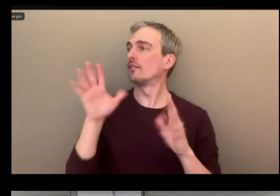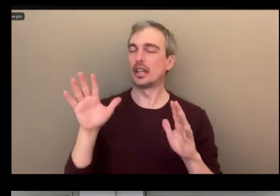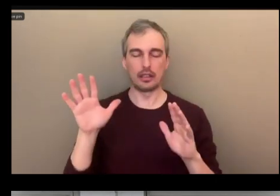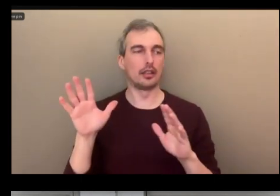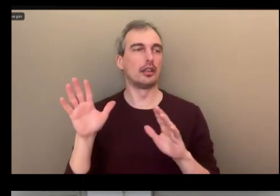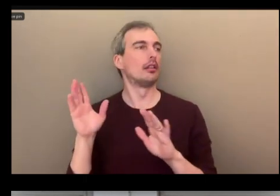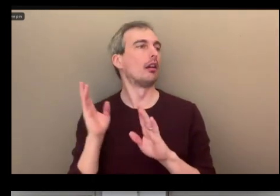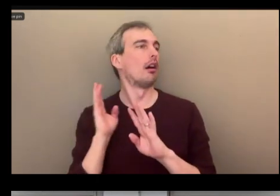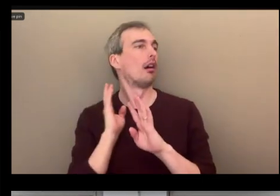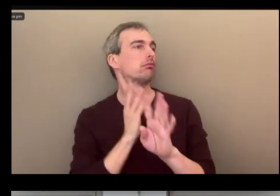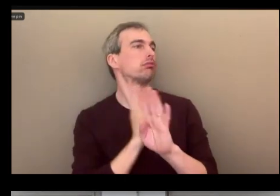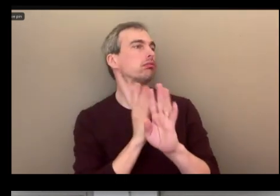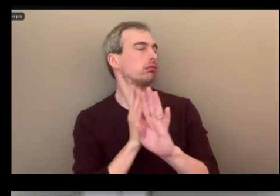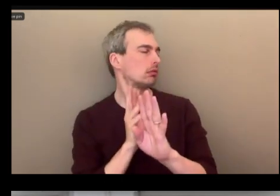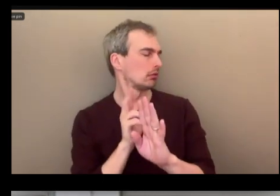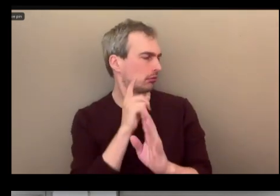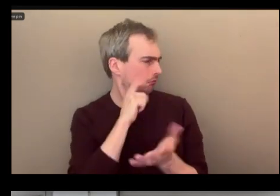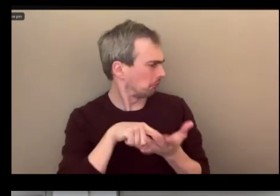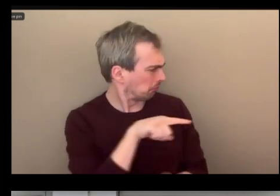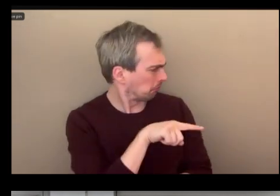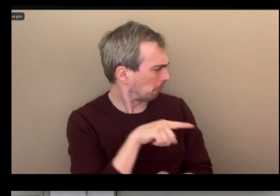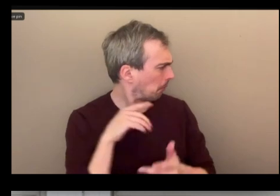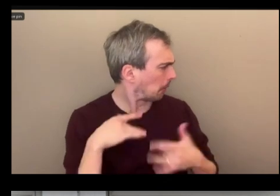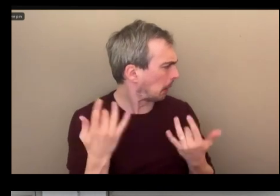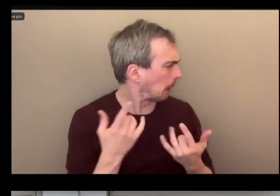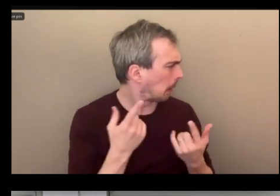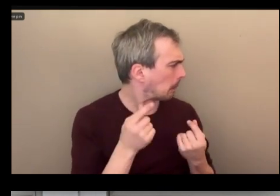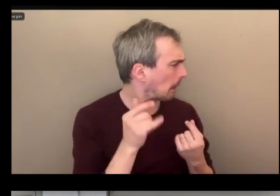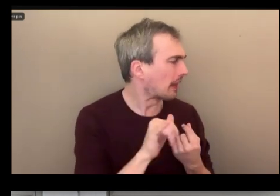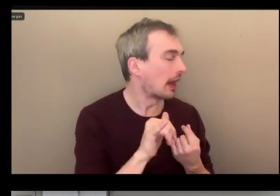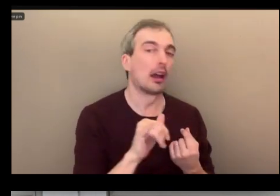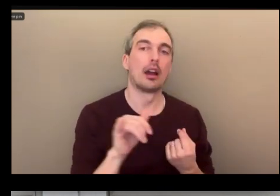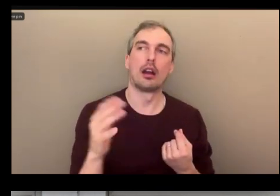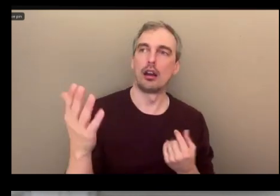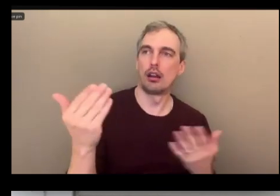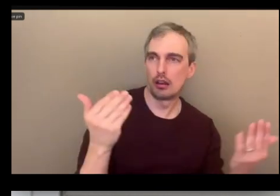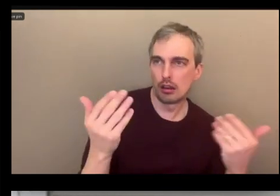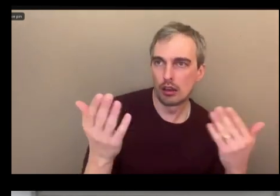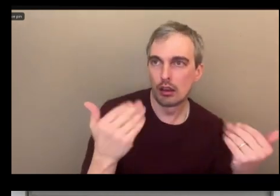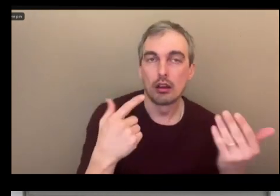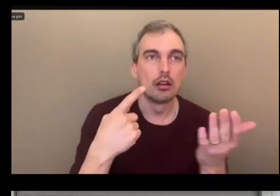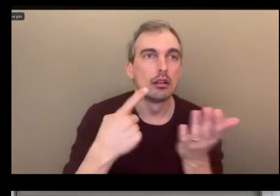Oh, let's talk about accessibility. And when we showcase different assistive technologies that people are utilizing,